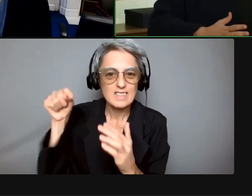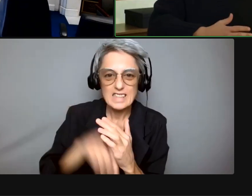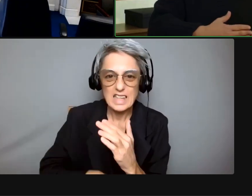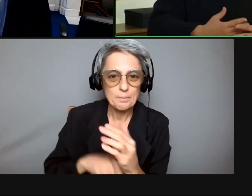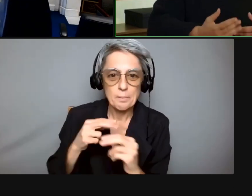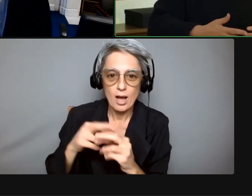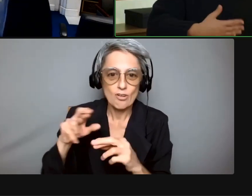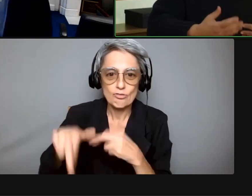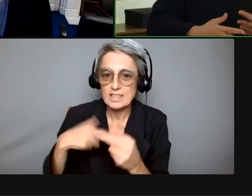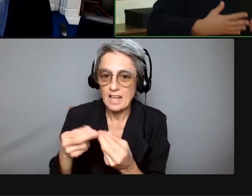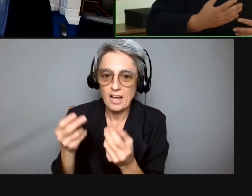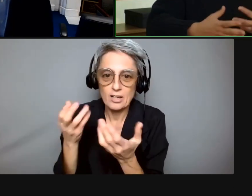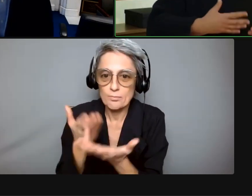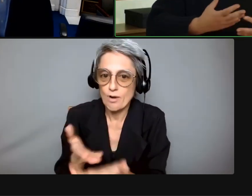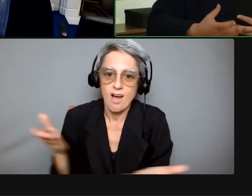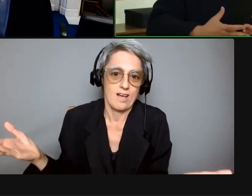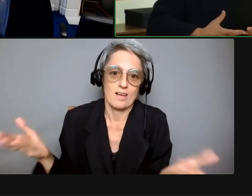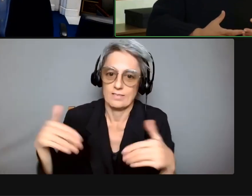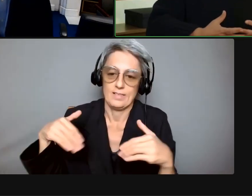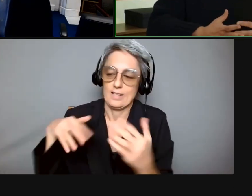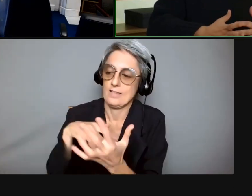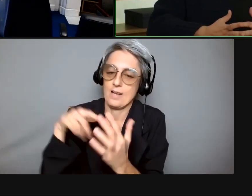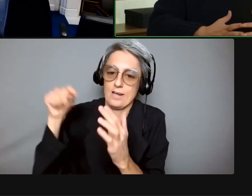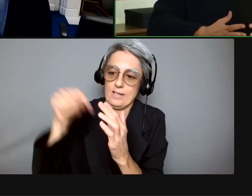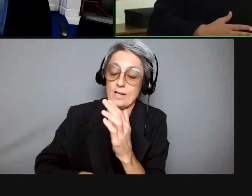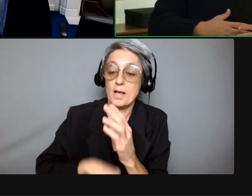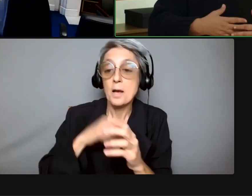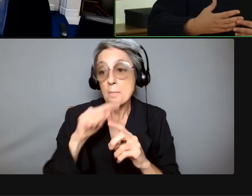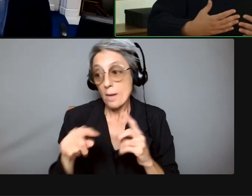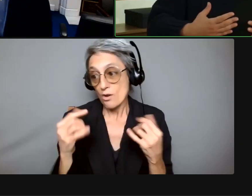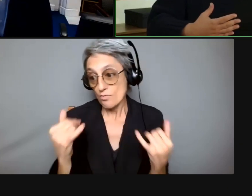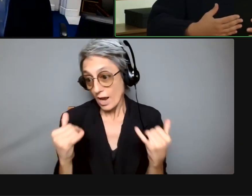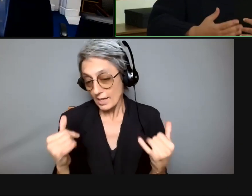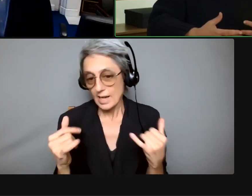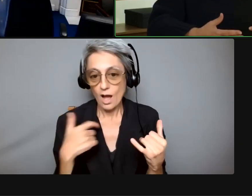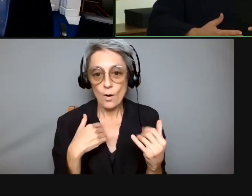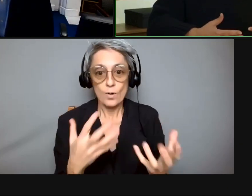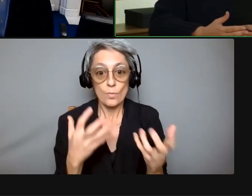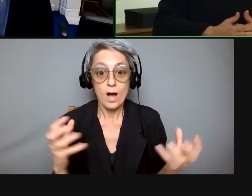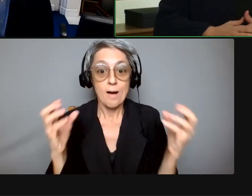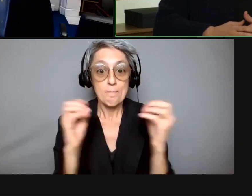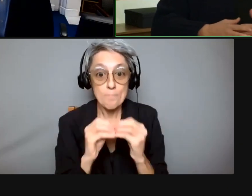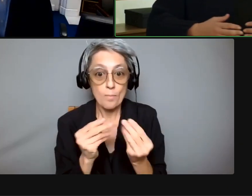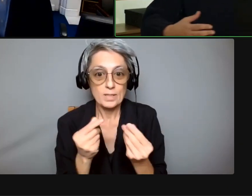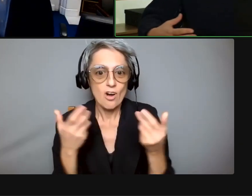But as we've learned more and insisted on more recycled material, we work with a lot of suppliers around the world